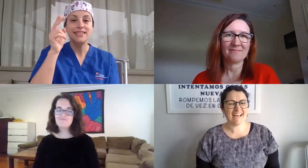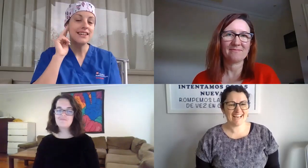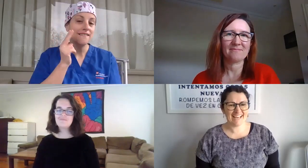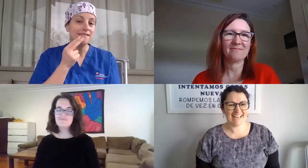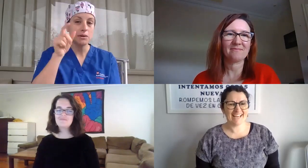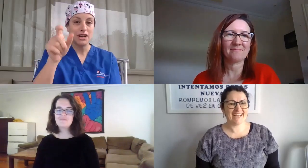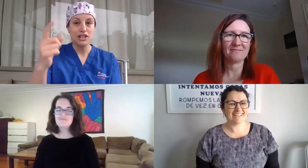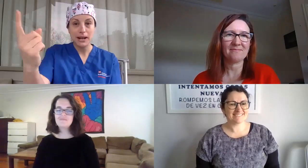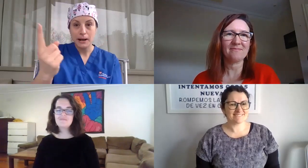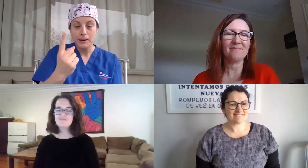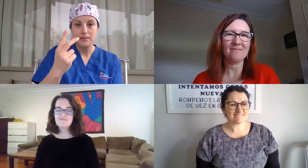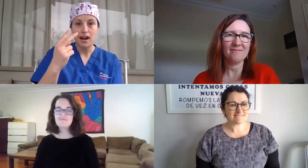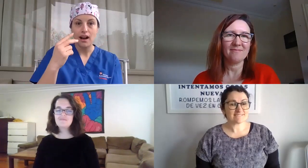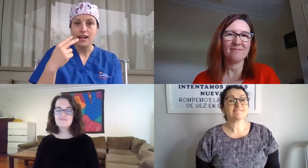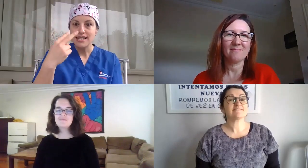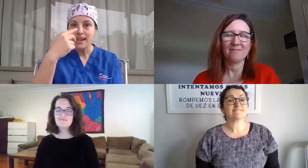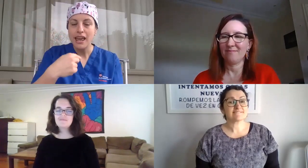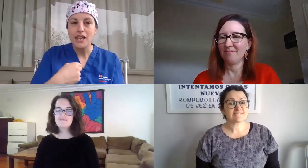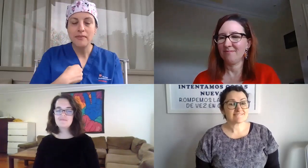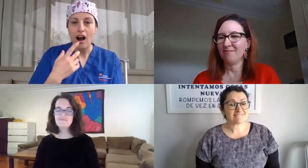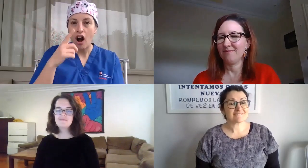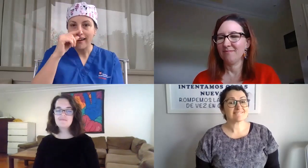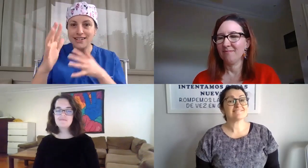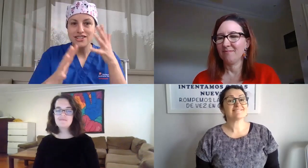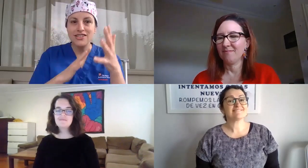to go back a second time and when a deaf person comes in and sees